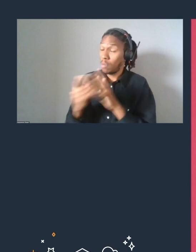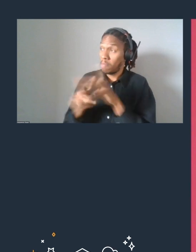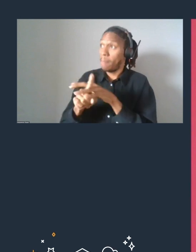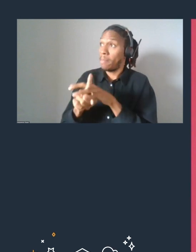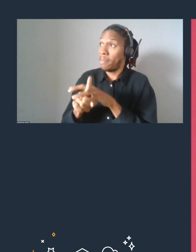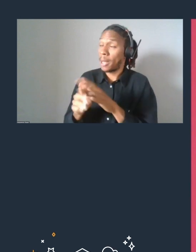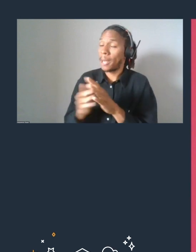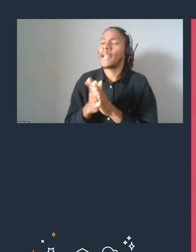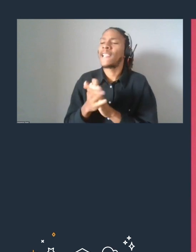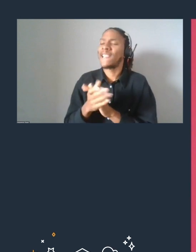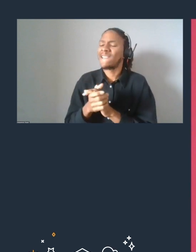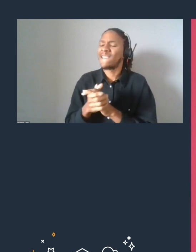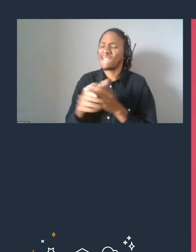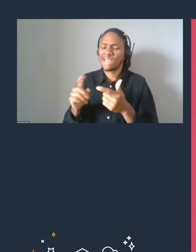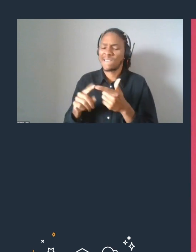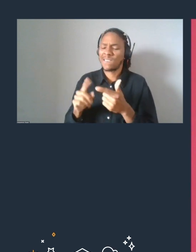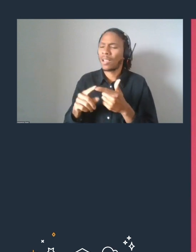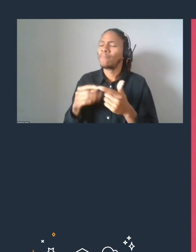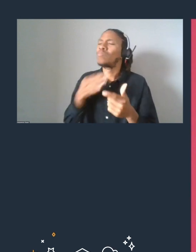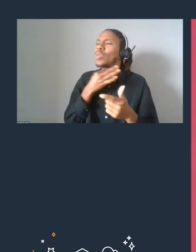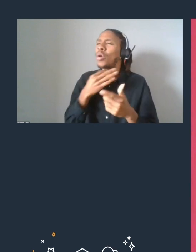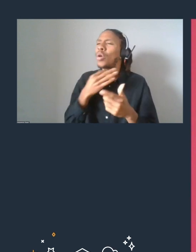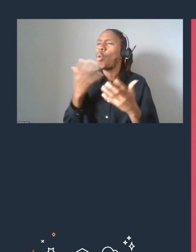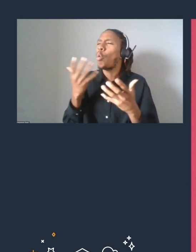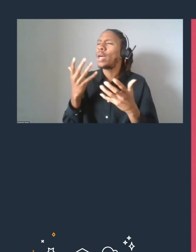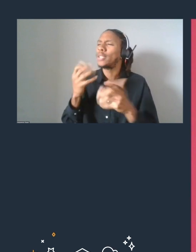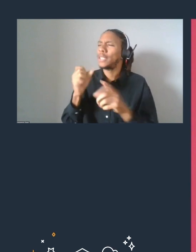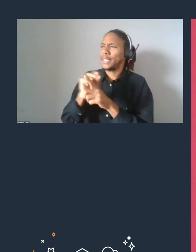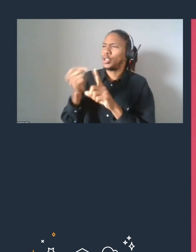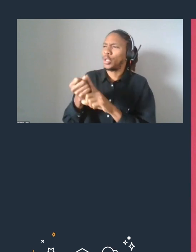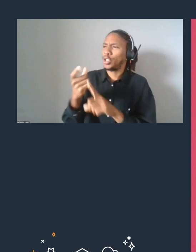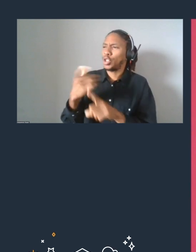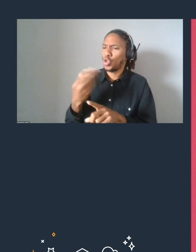What situations can a customer find themselves in where they